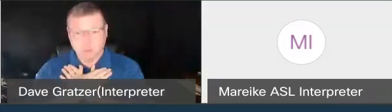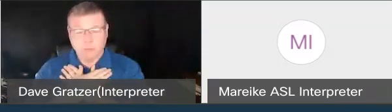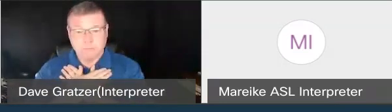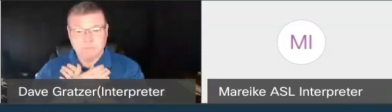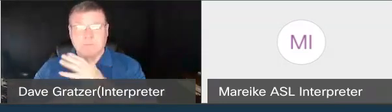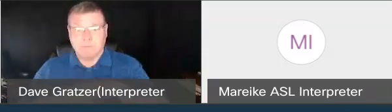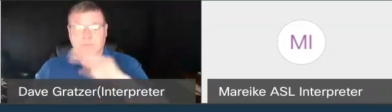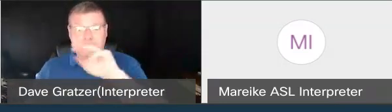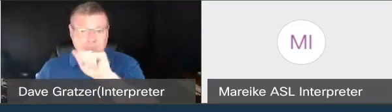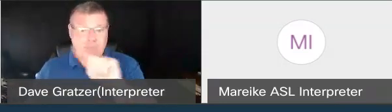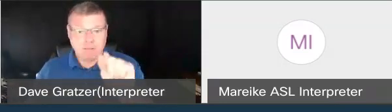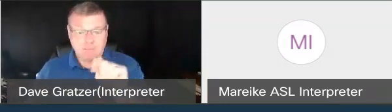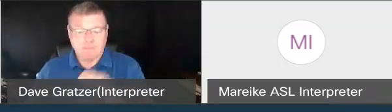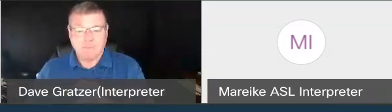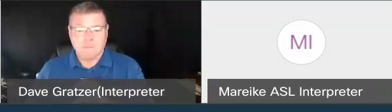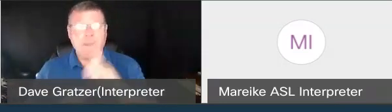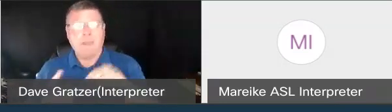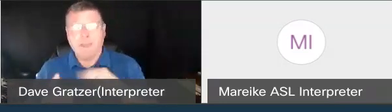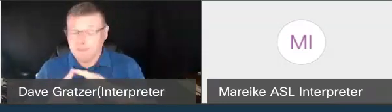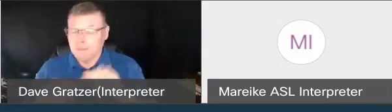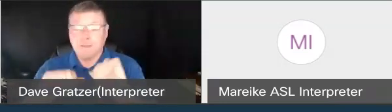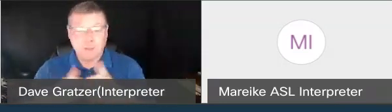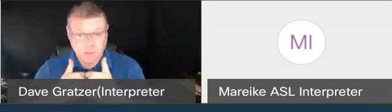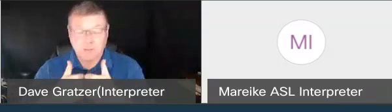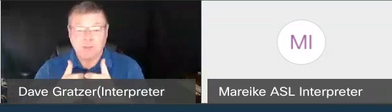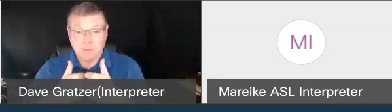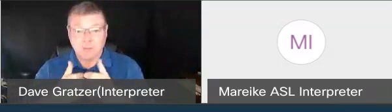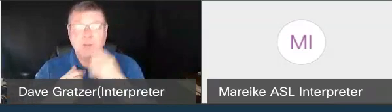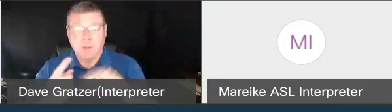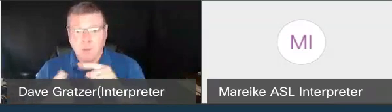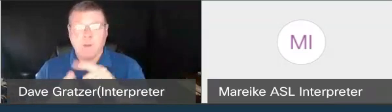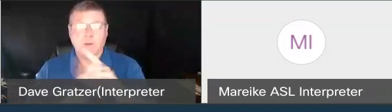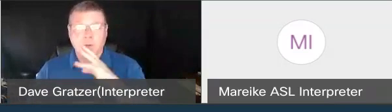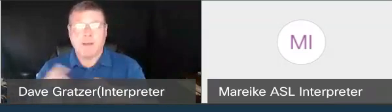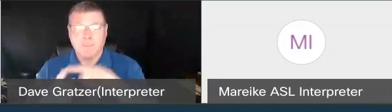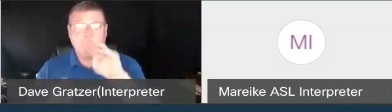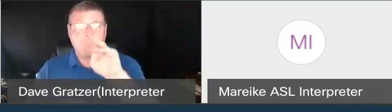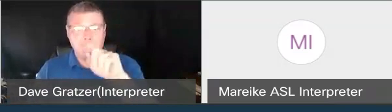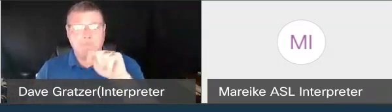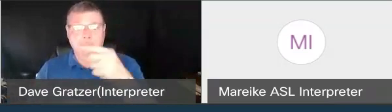And, uh, of course, that becomes a challenge we get into when it comes to methamphetamine, because there's a lot more skill involved